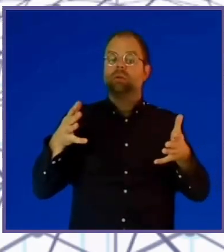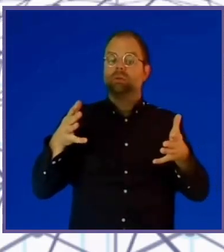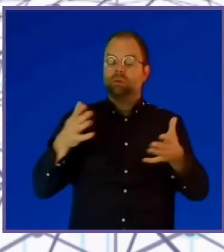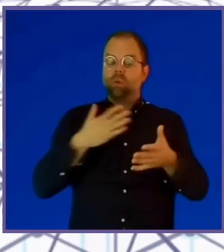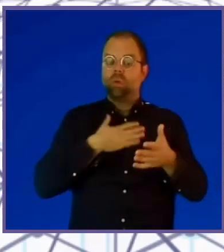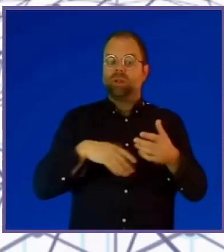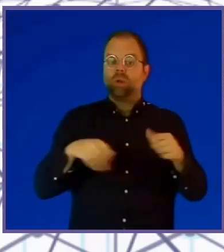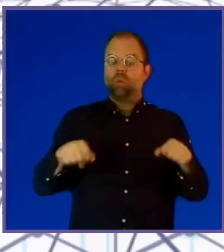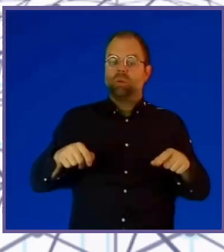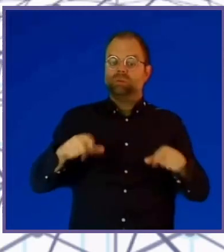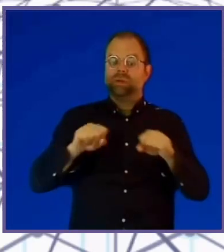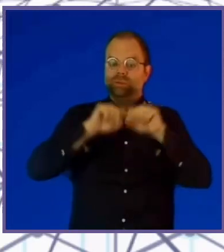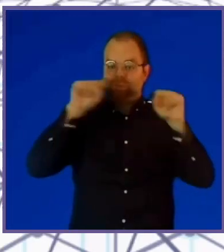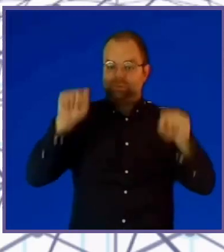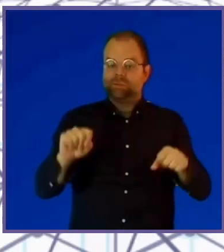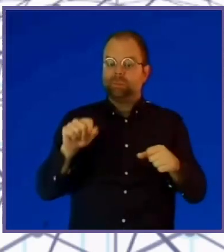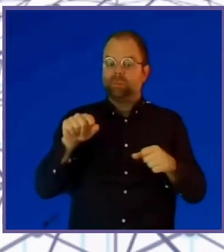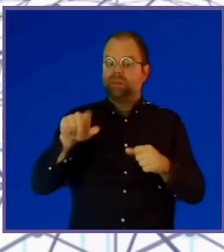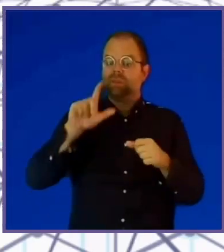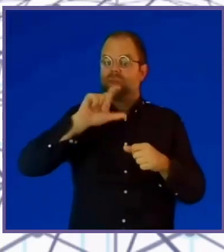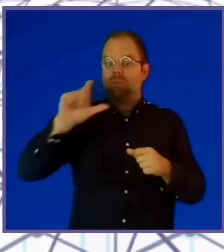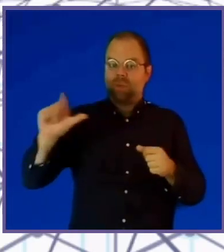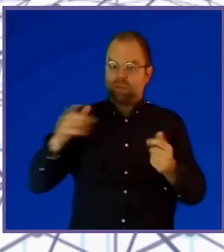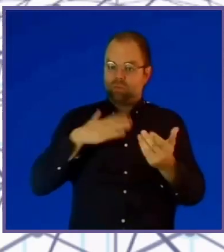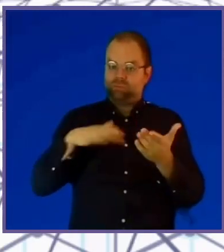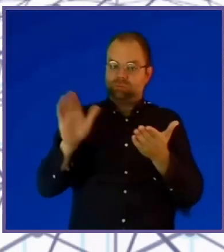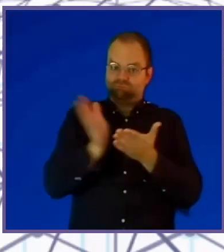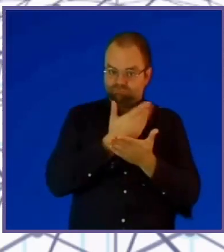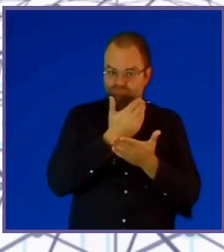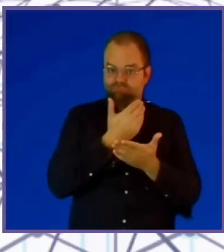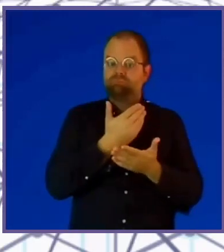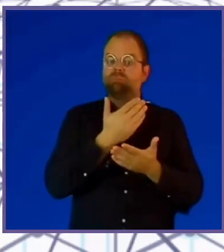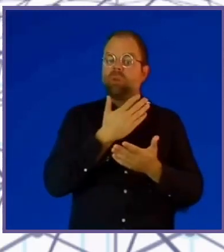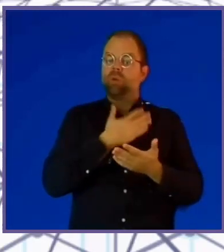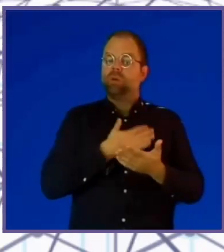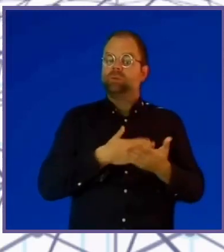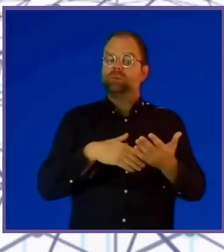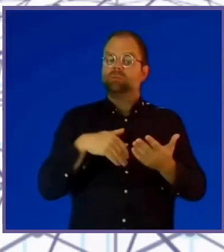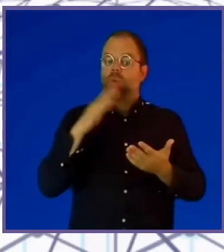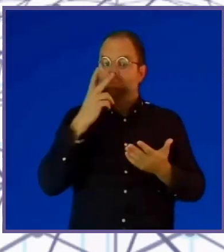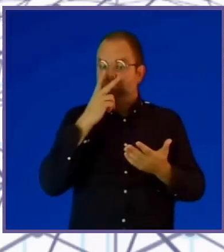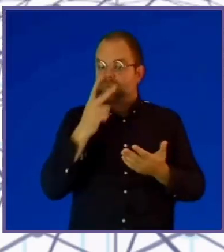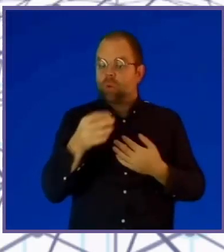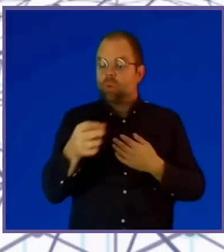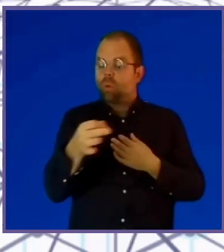characterise local production capabilities in diverse materials and technologies.